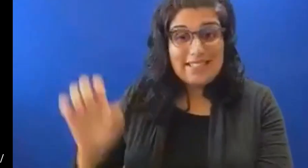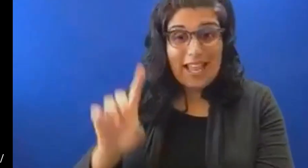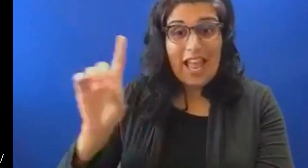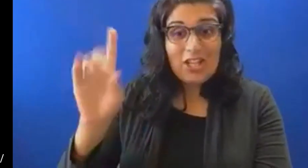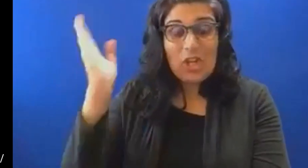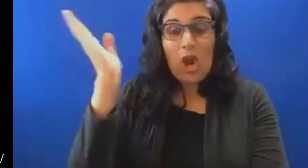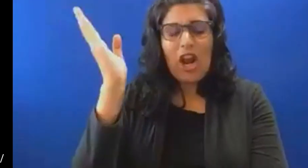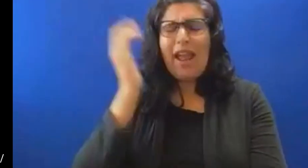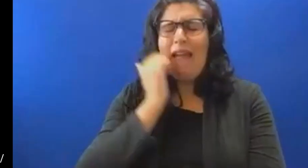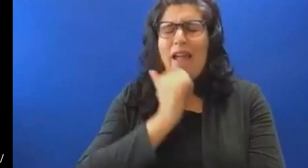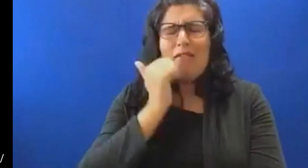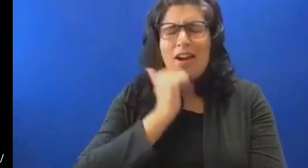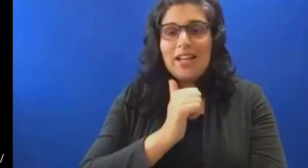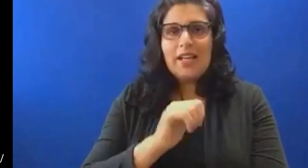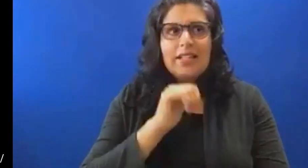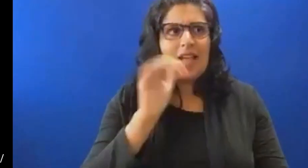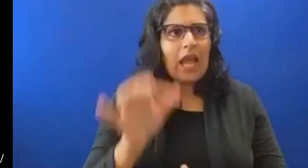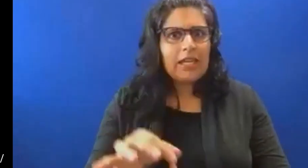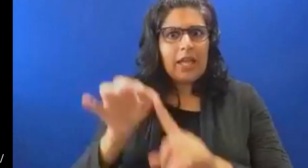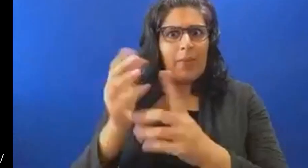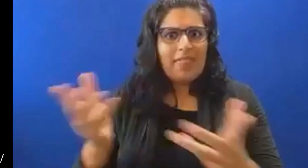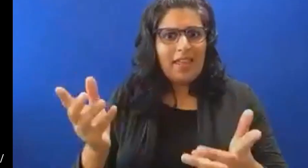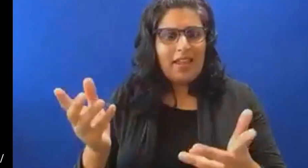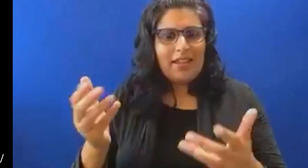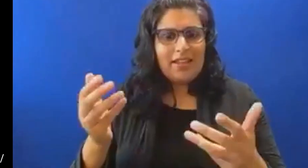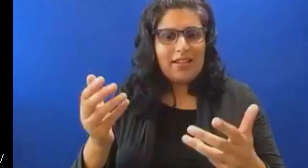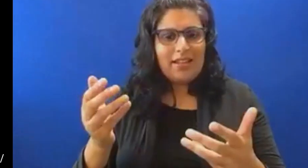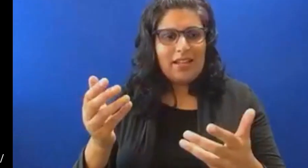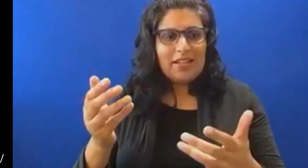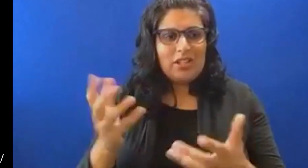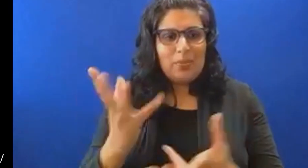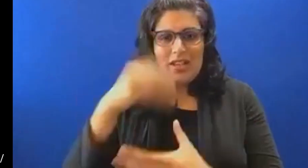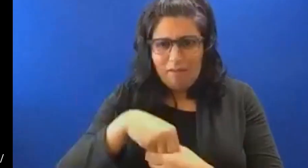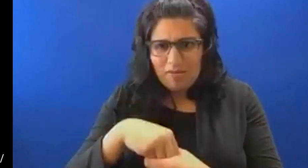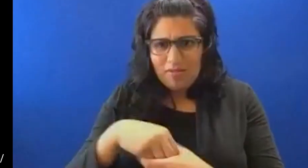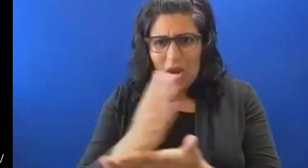exceptional thing to be of a marginalized identity. It's part of who you are.